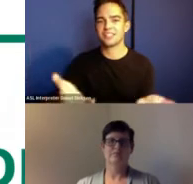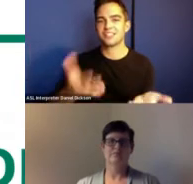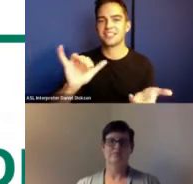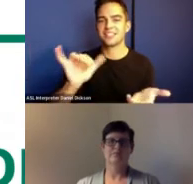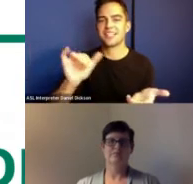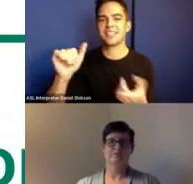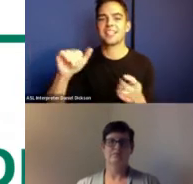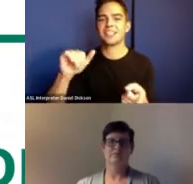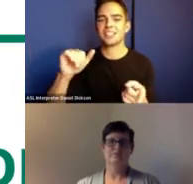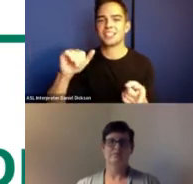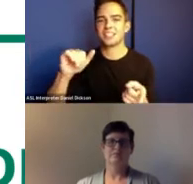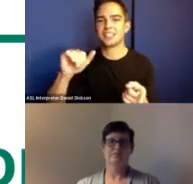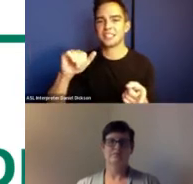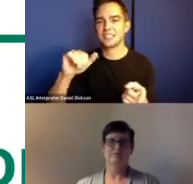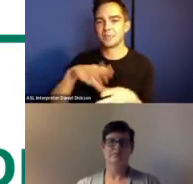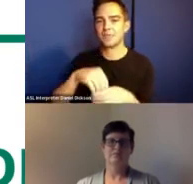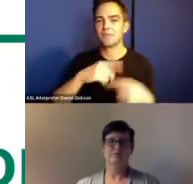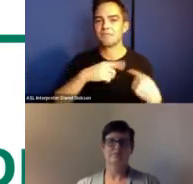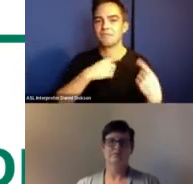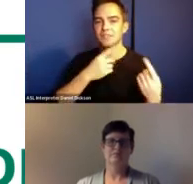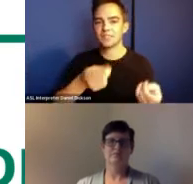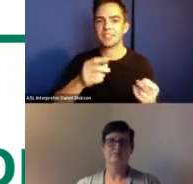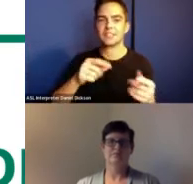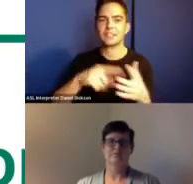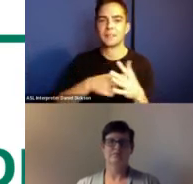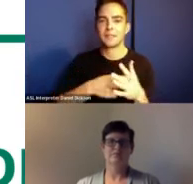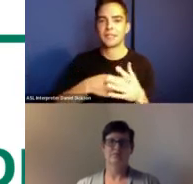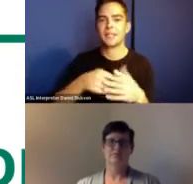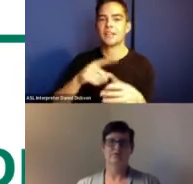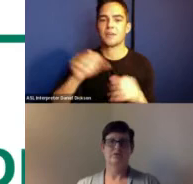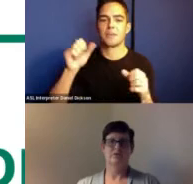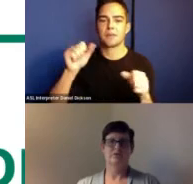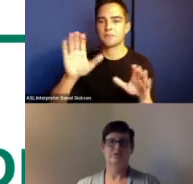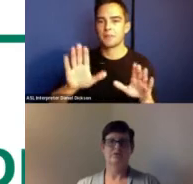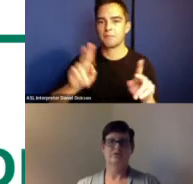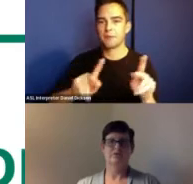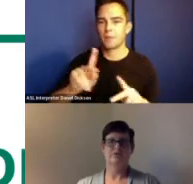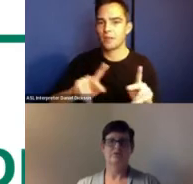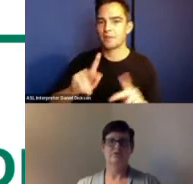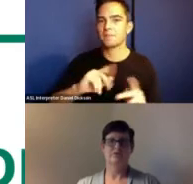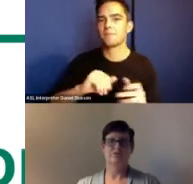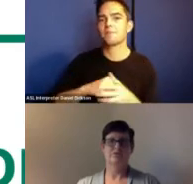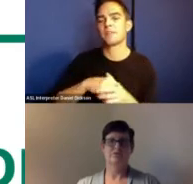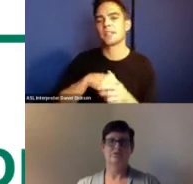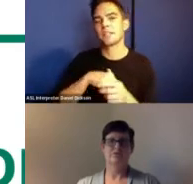involved really since its inception. So they're just exceptional people. And I'm very proud and honored to work to